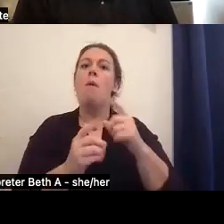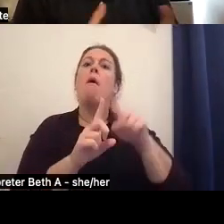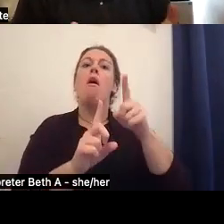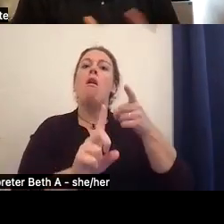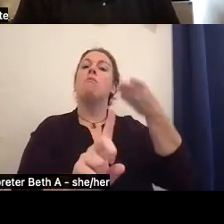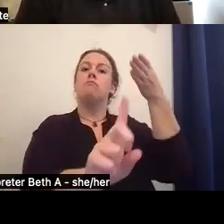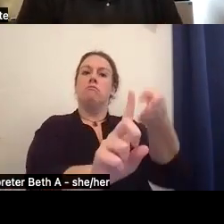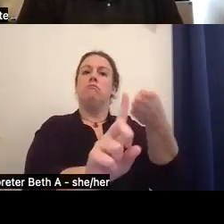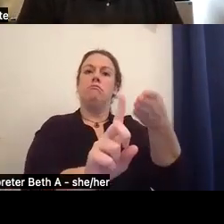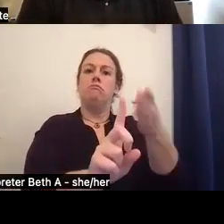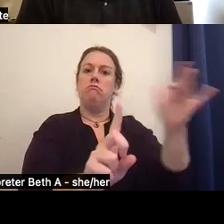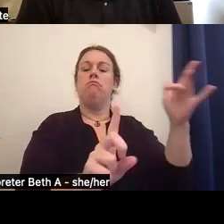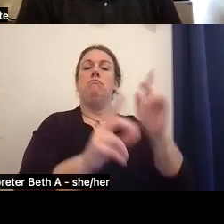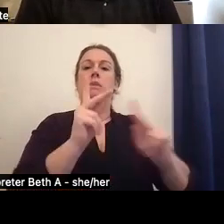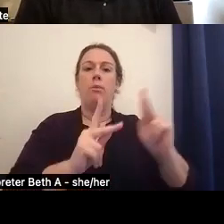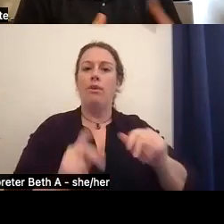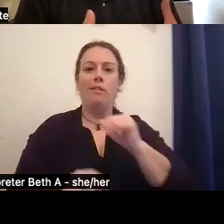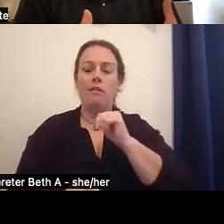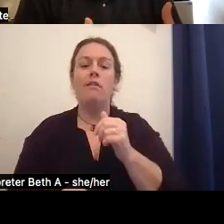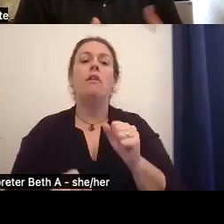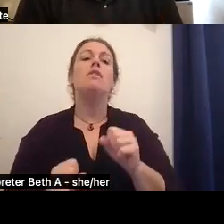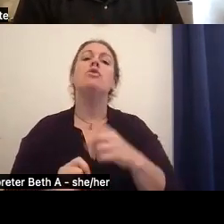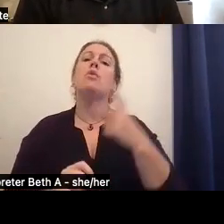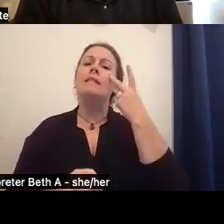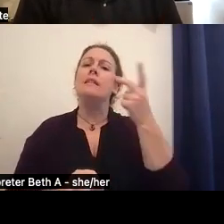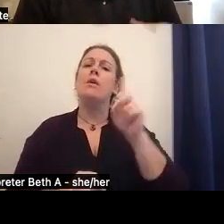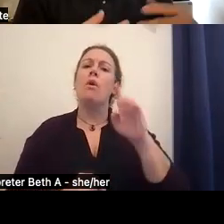and this is where we also see anthropology really begin to develop in earnest.